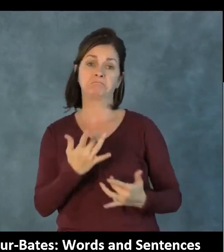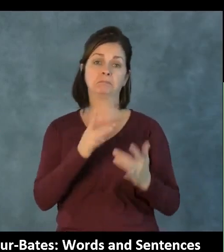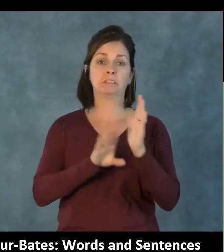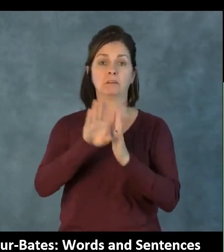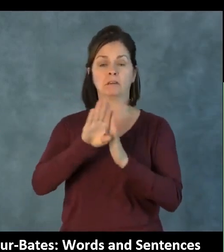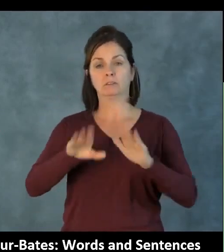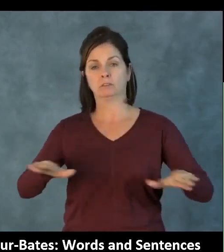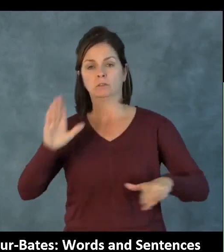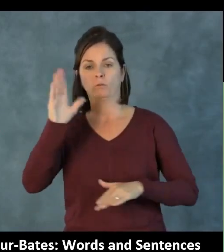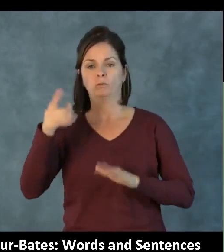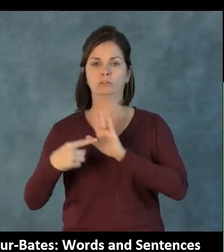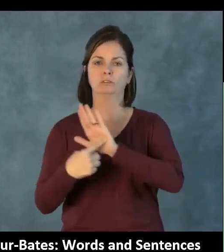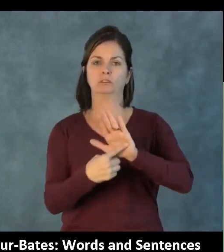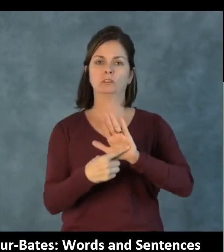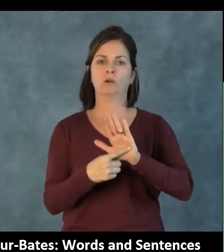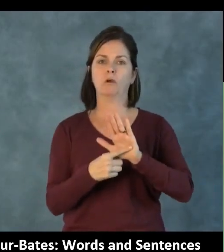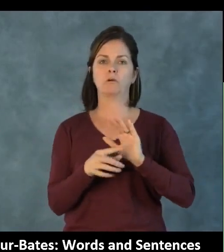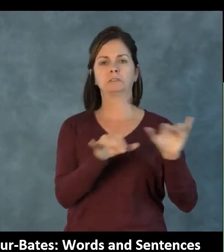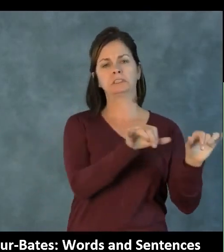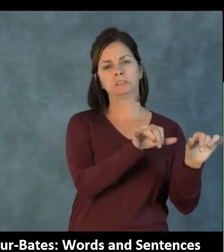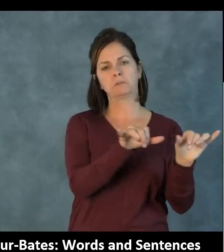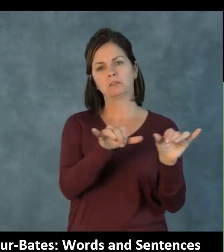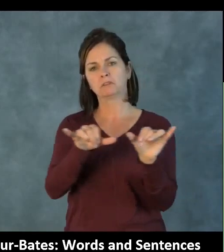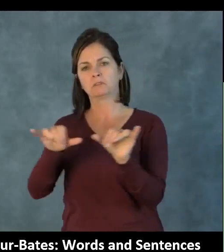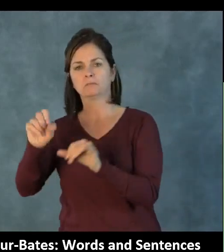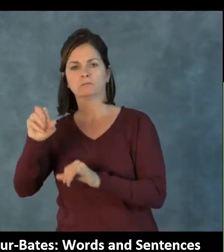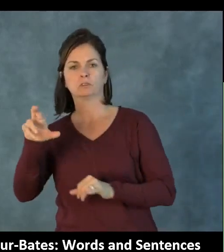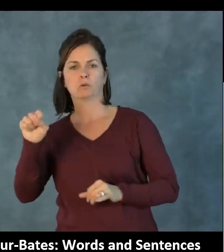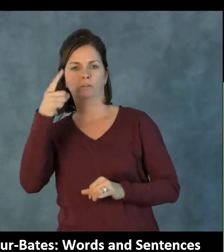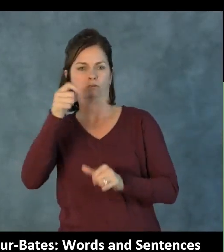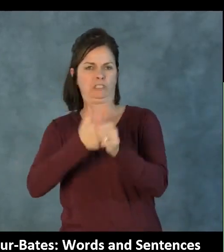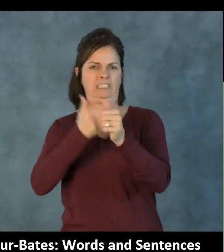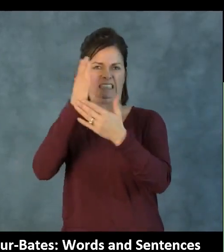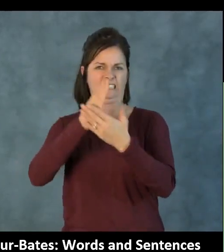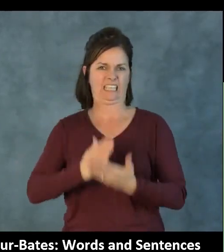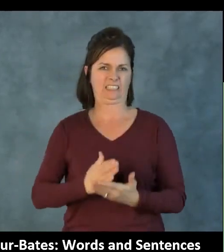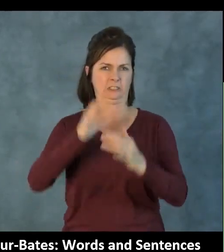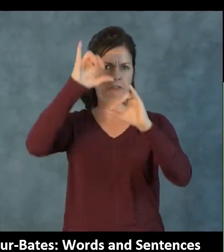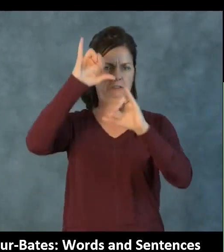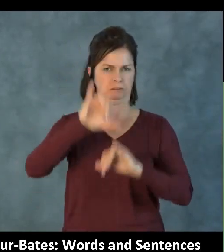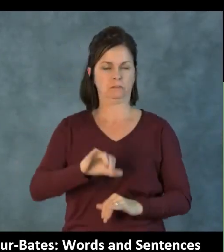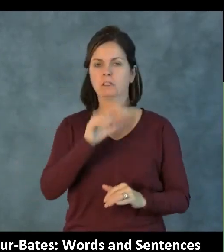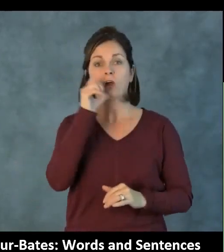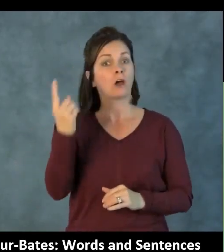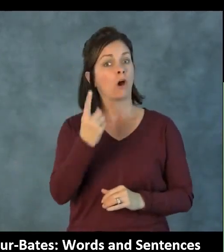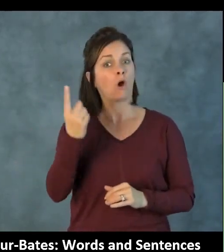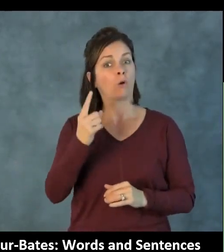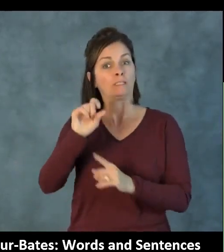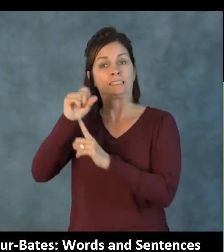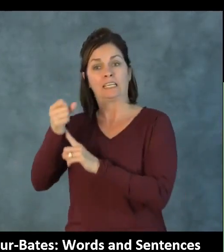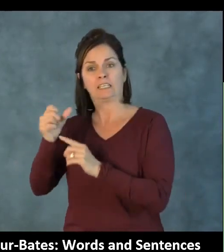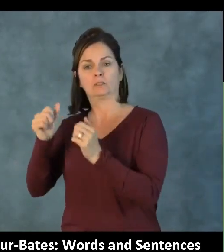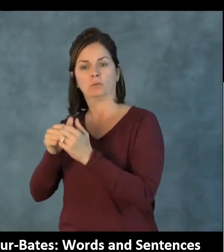across the different sections. However, that's not always the case in a child, who has a language delay, because delays